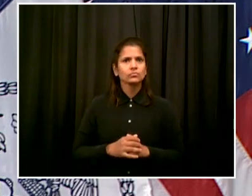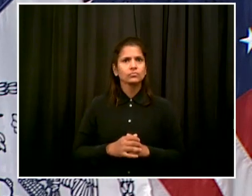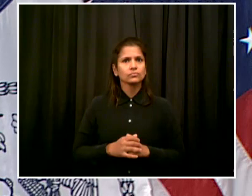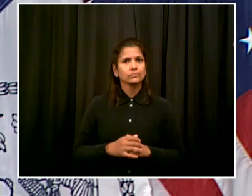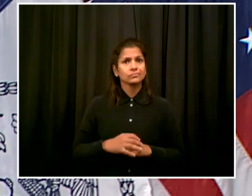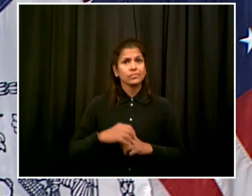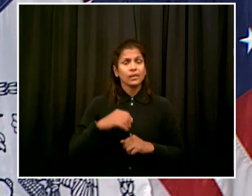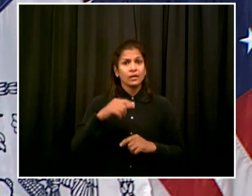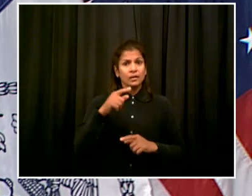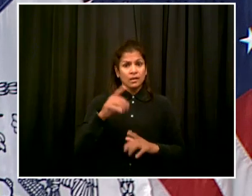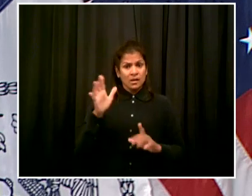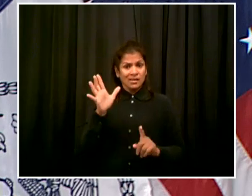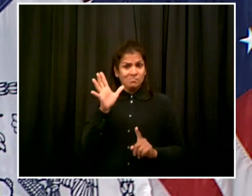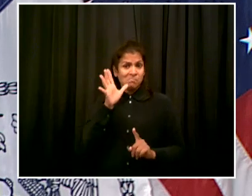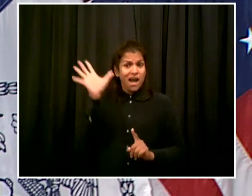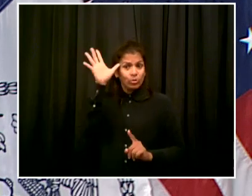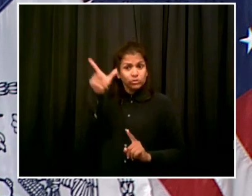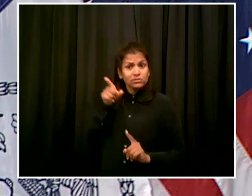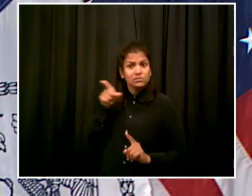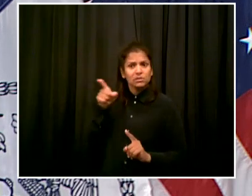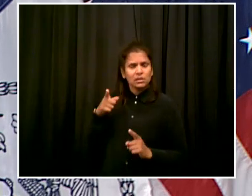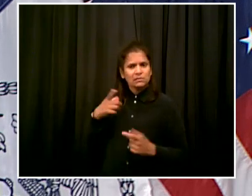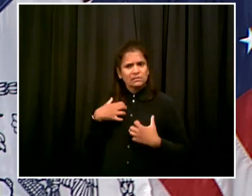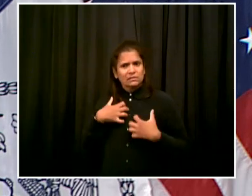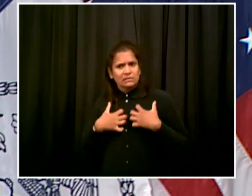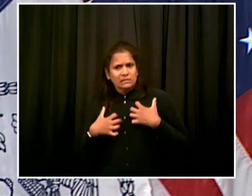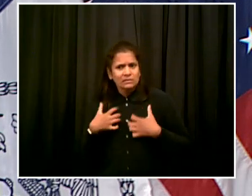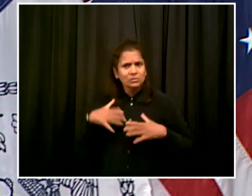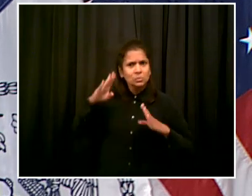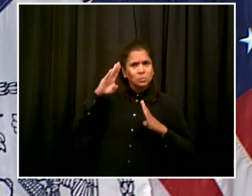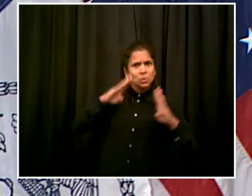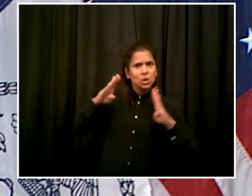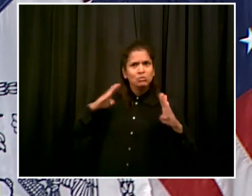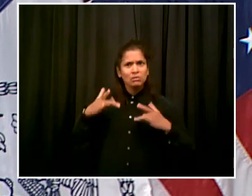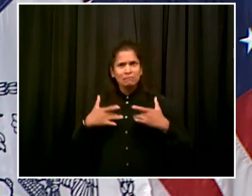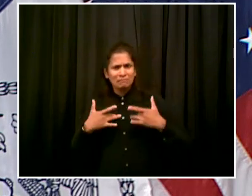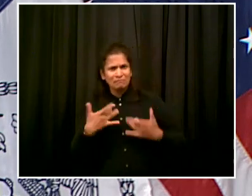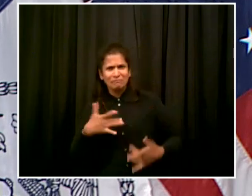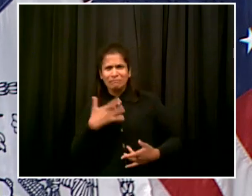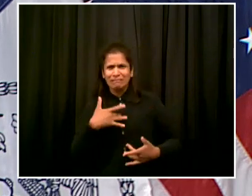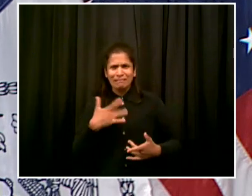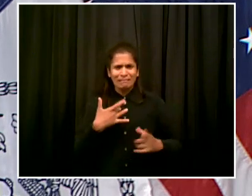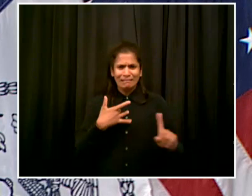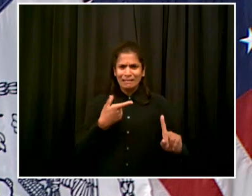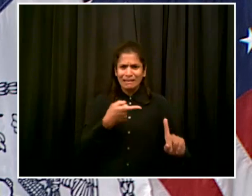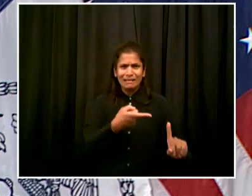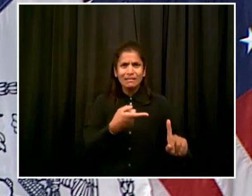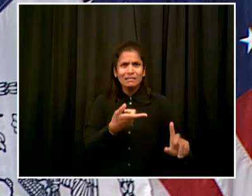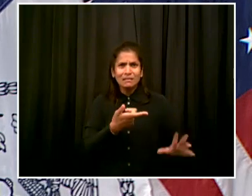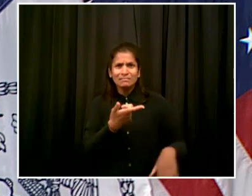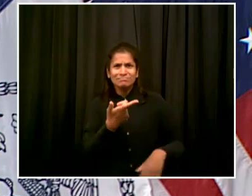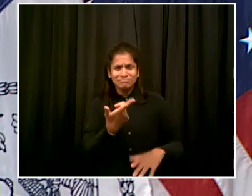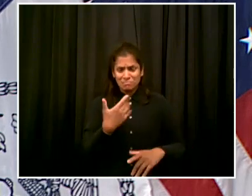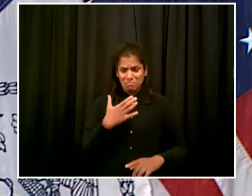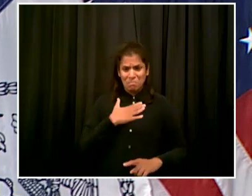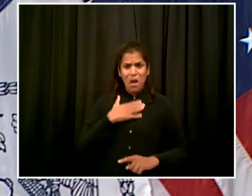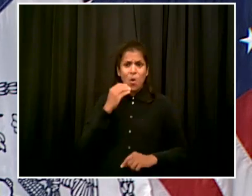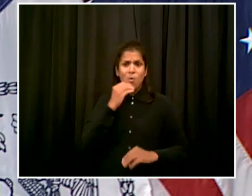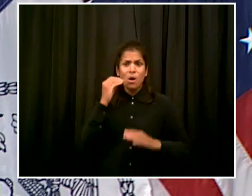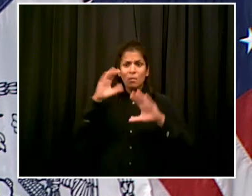THE REHAS BEEN AN EXPLICIT CONCERN ABOUT NOT HAVING